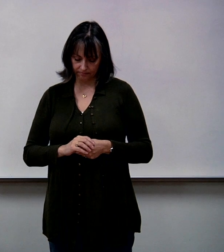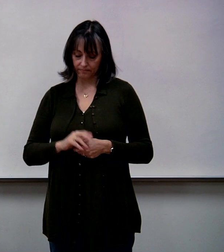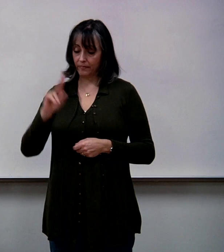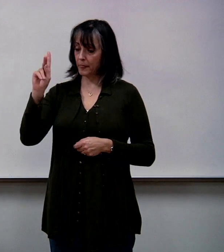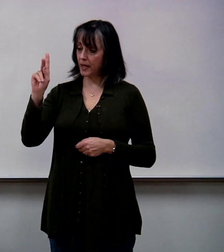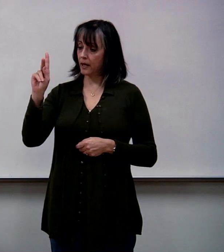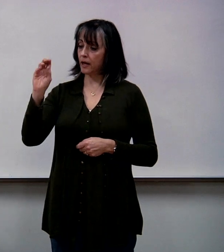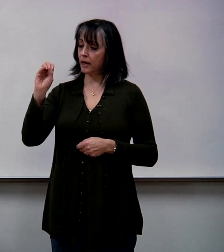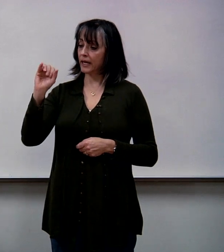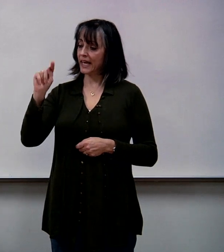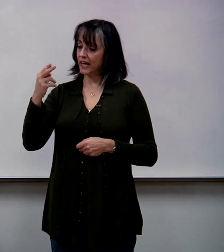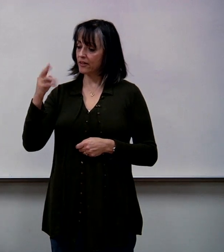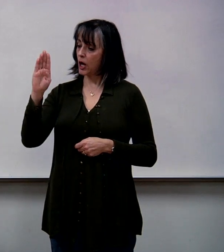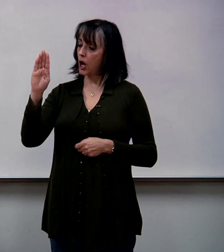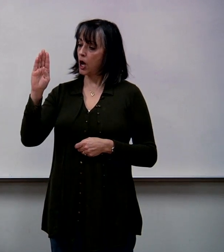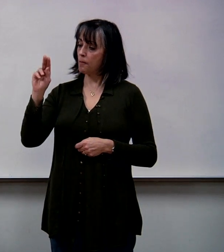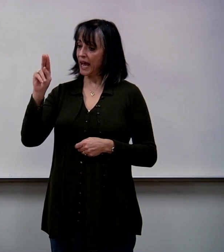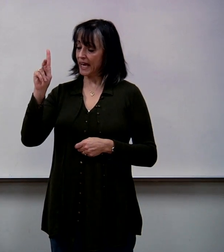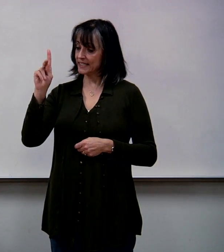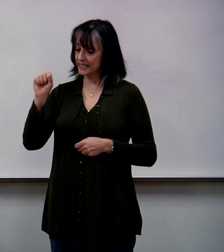Keith Banks, the NTID senator.